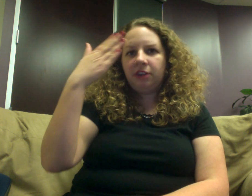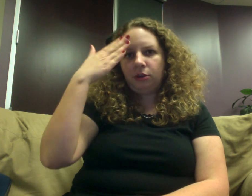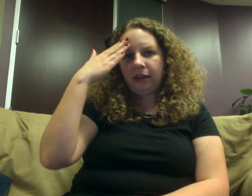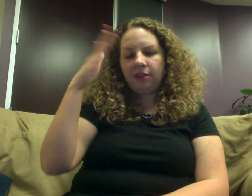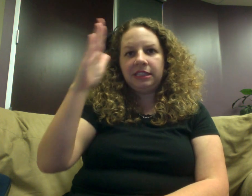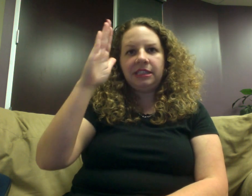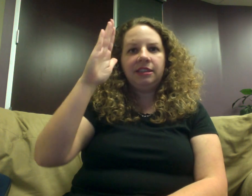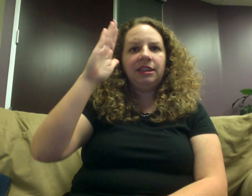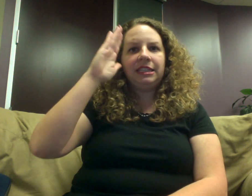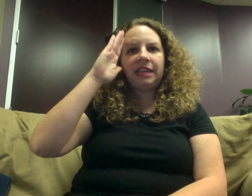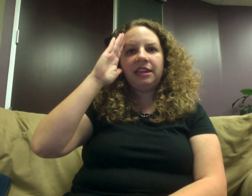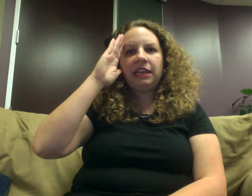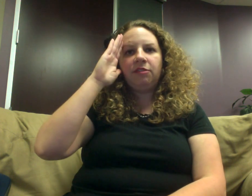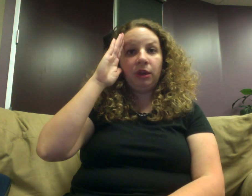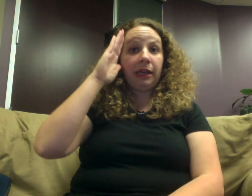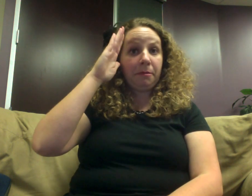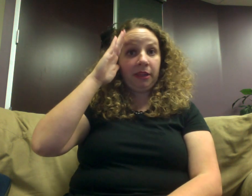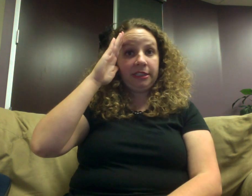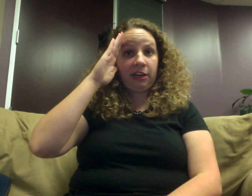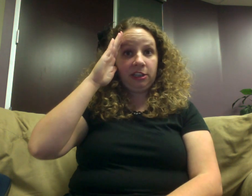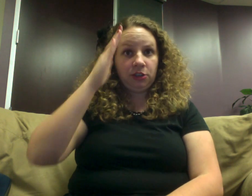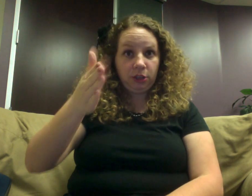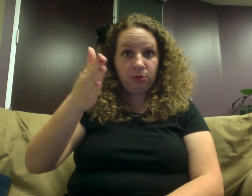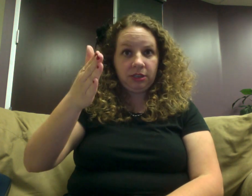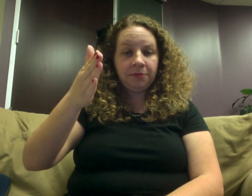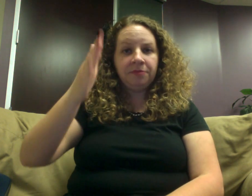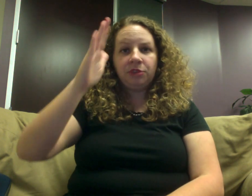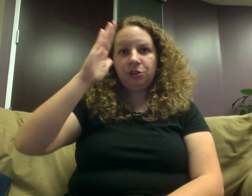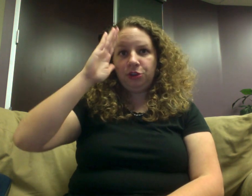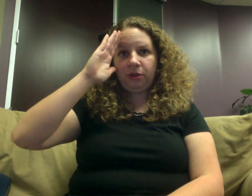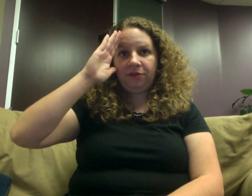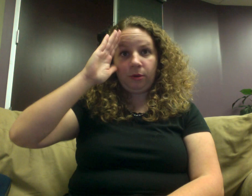it going out to the side, think of it more like a military salute. So you're going forward